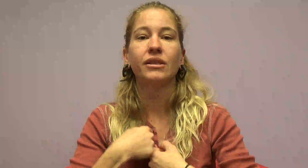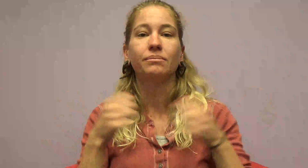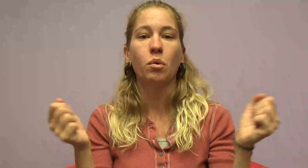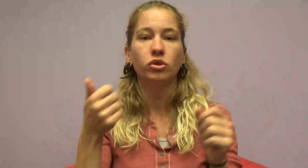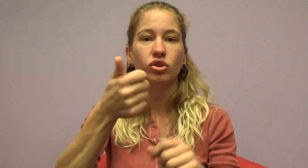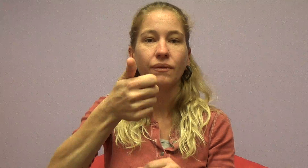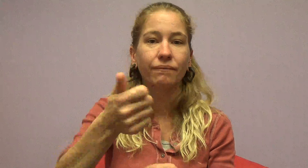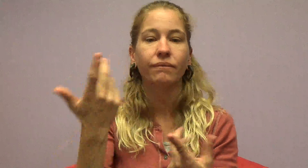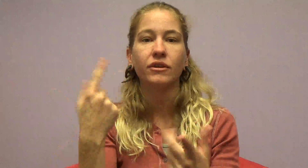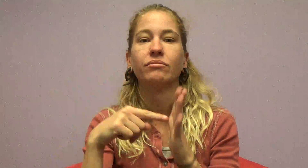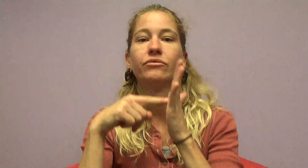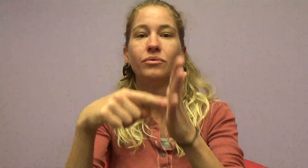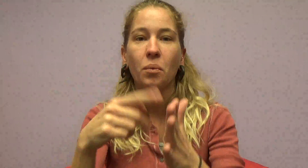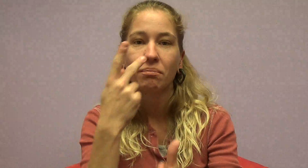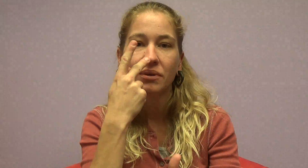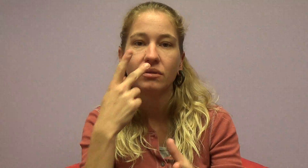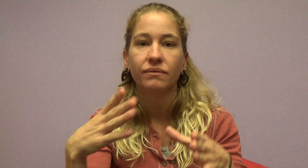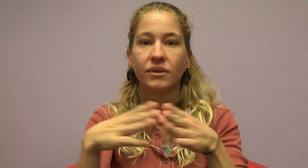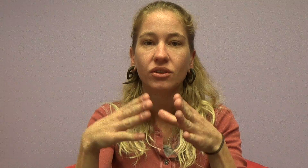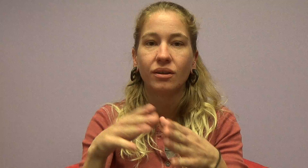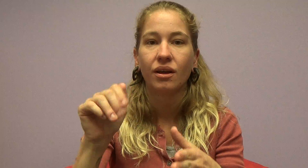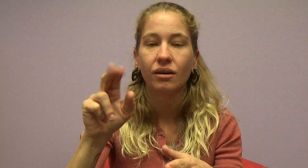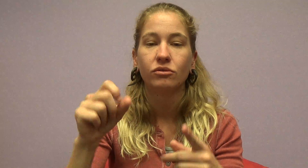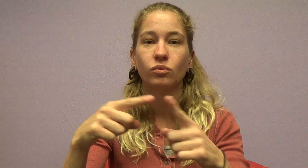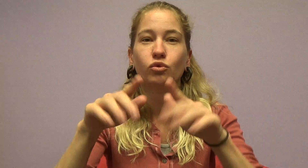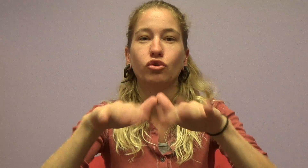Exposing yourself in front of the children, showing penis, vagina, anus, etc. to them.